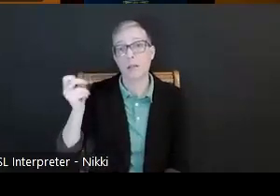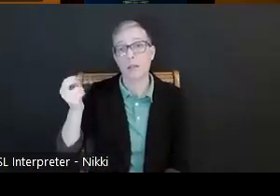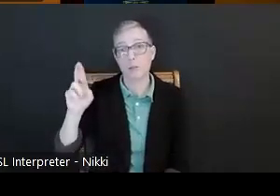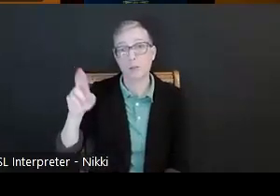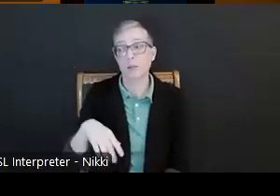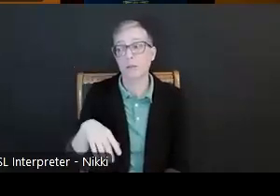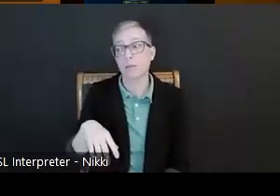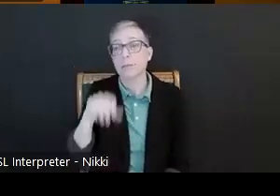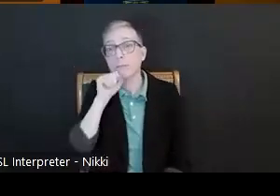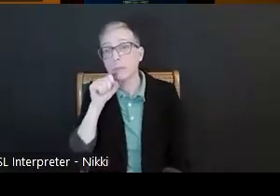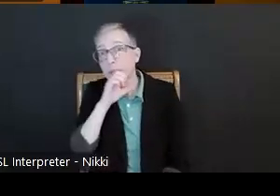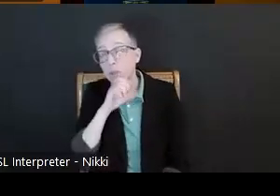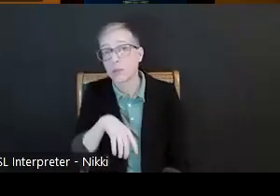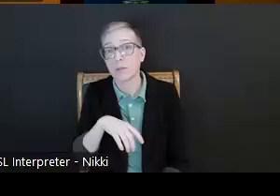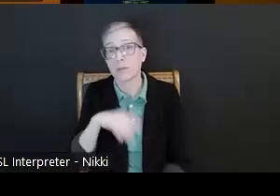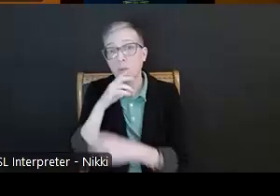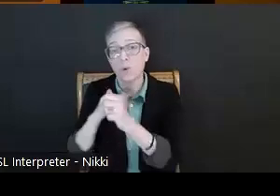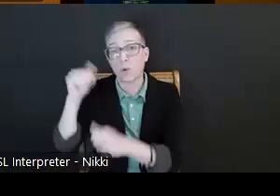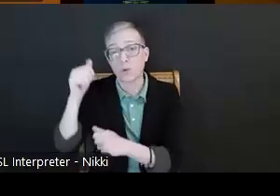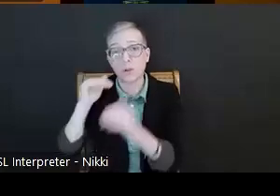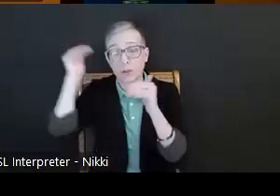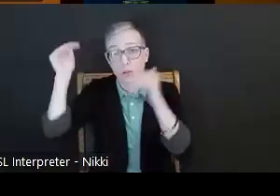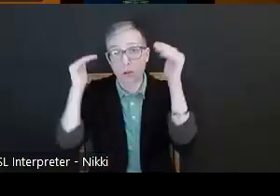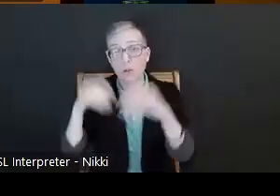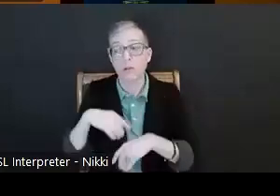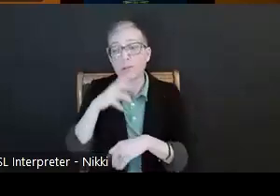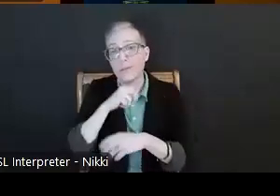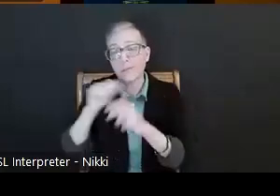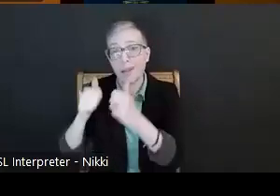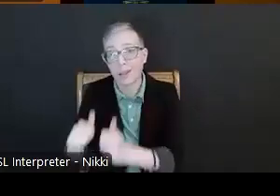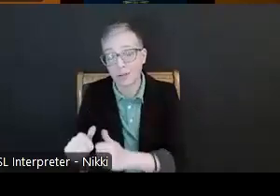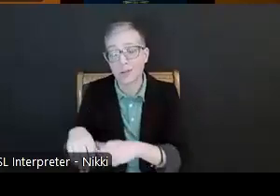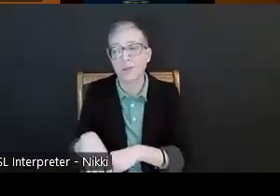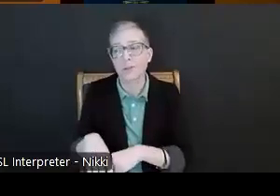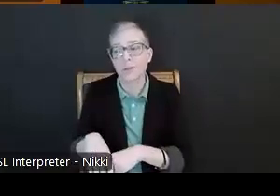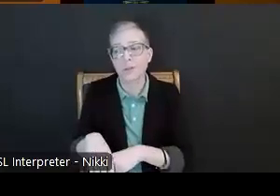formats are just really supportive you know with Transportation issues or they're already managing